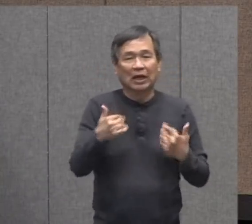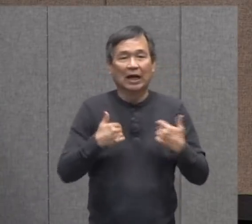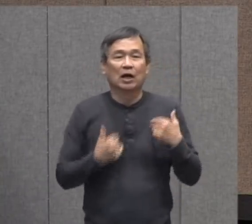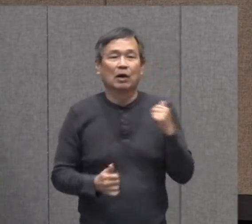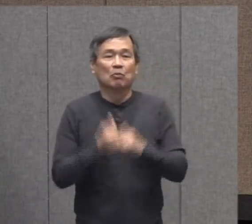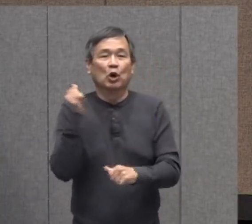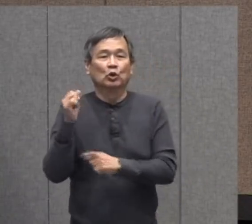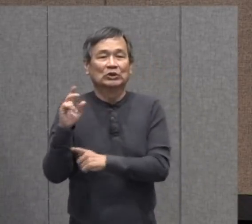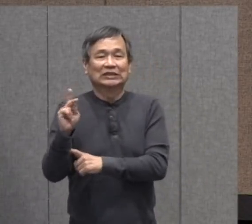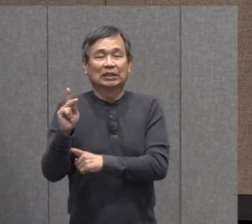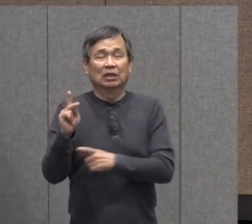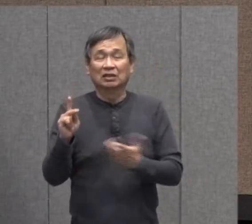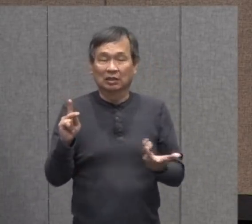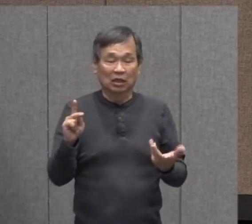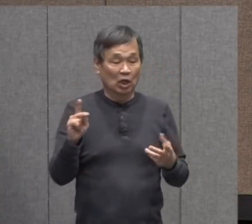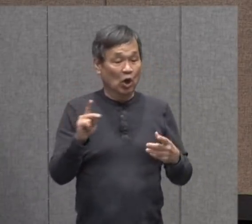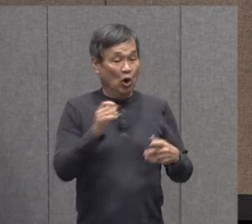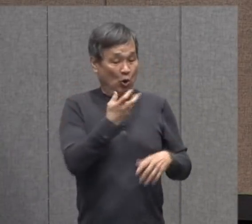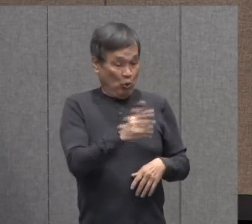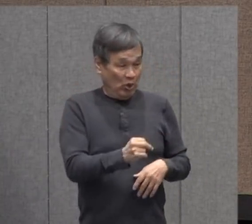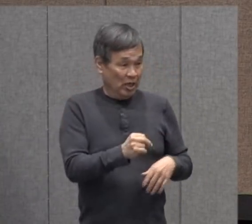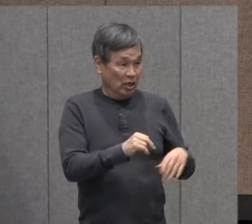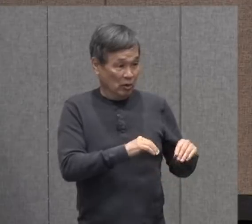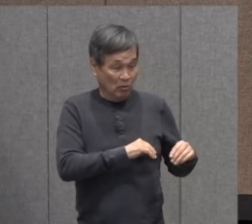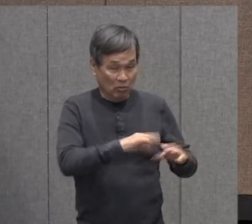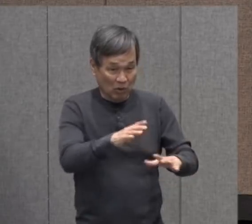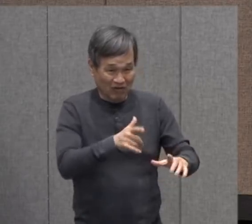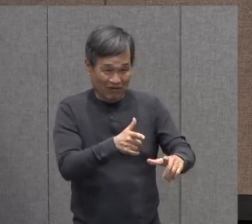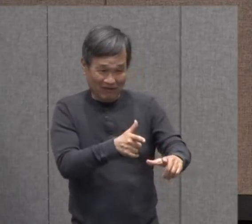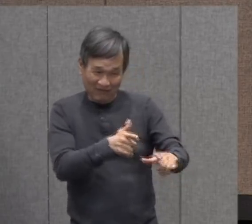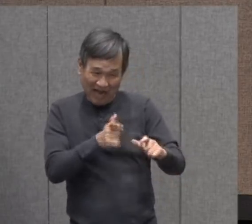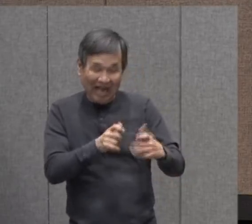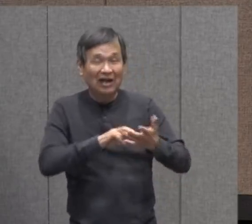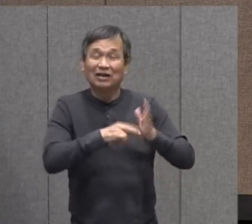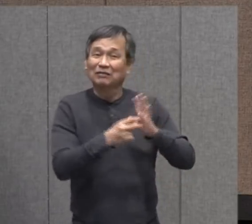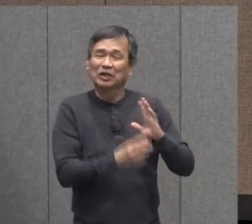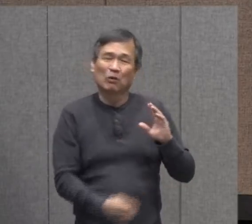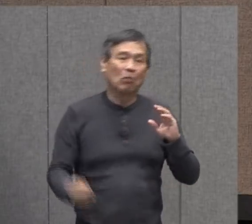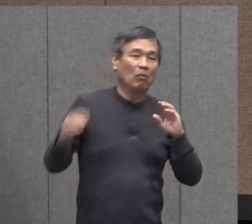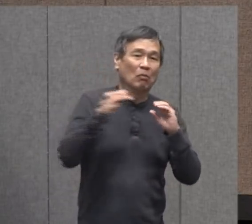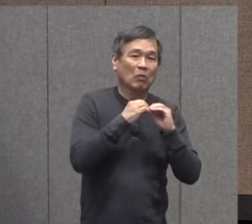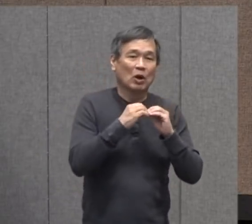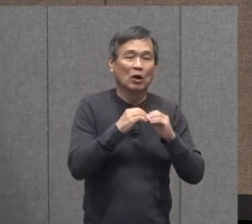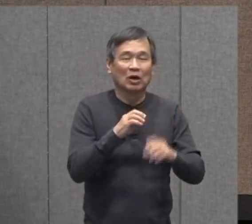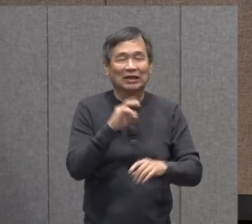The faster the object is moving, the more kinetic energy it's going to have.